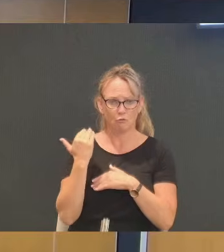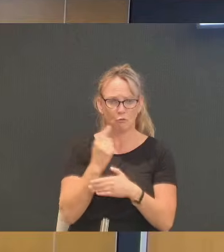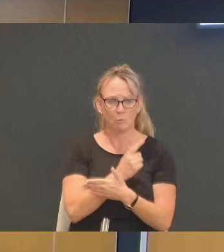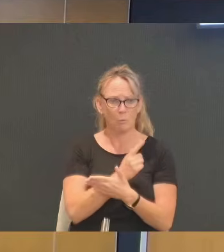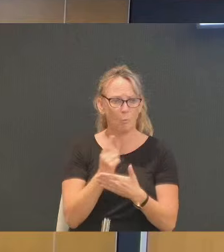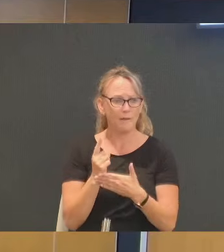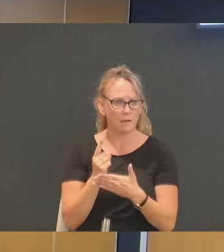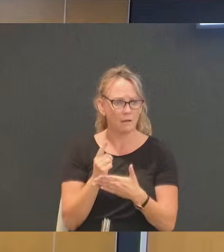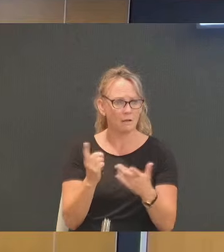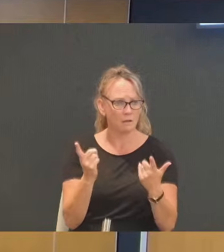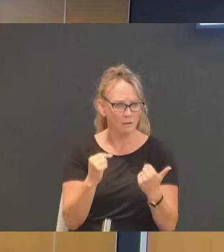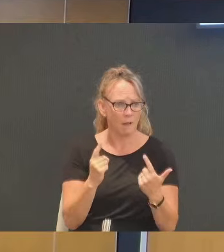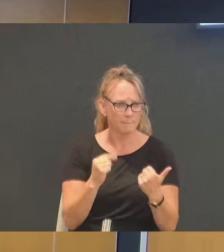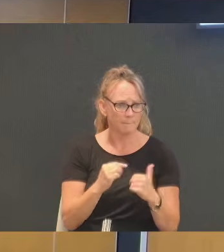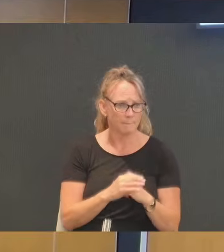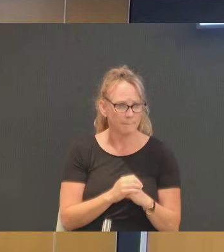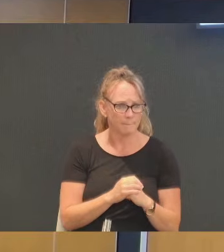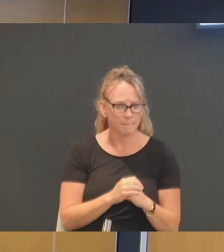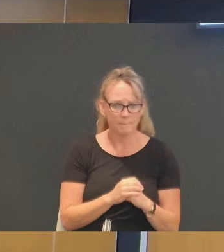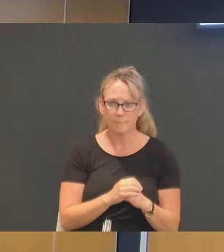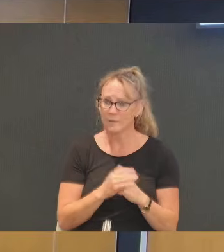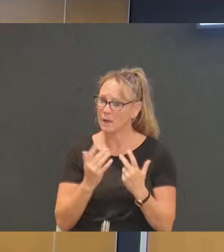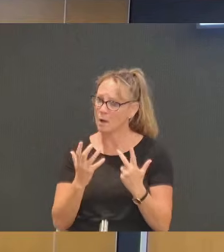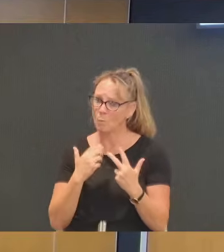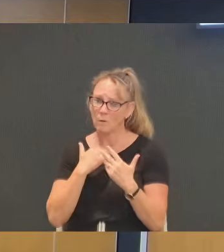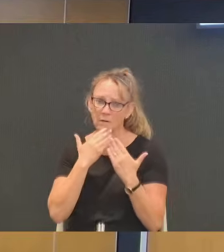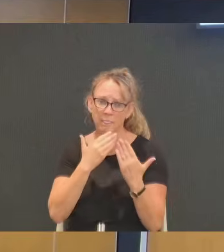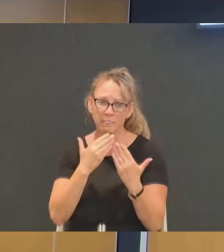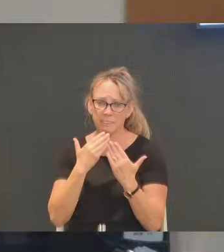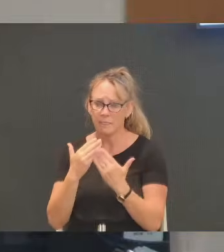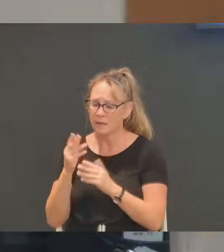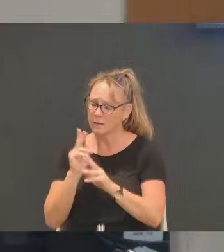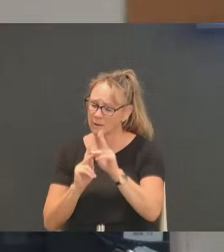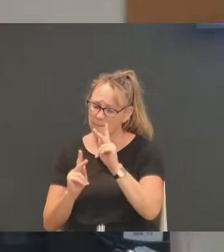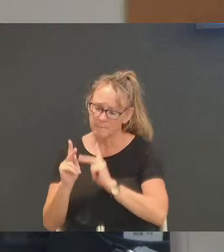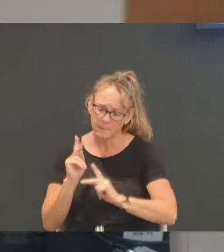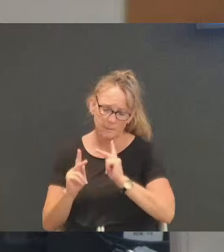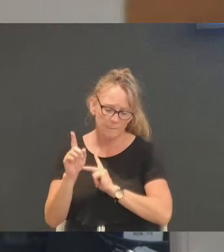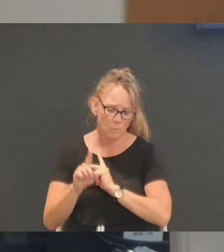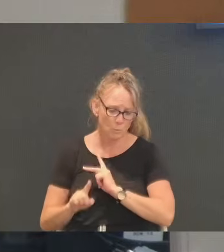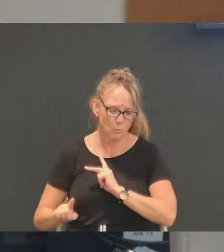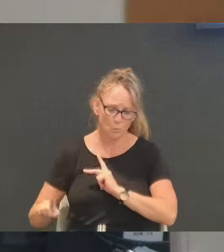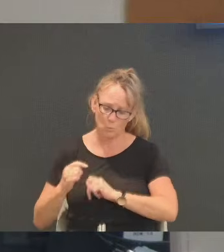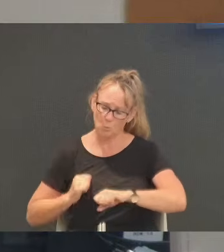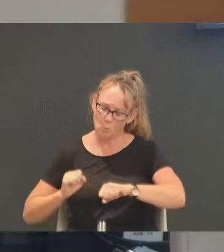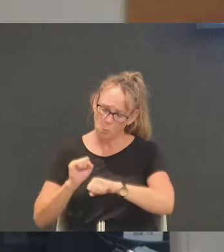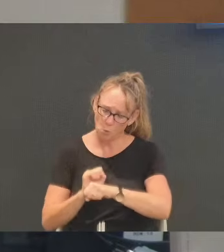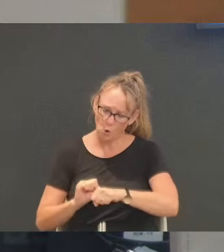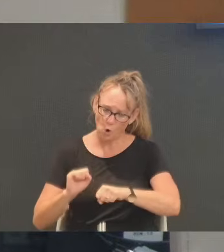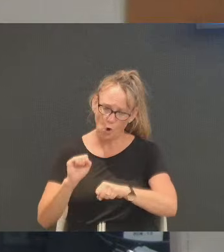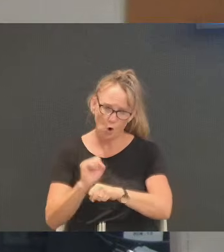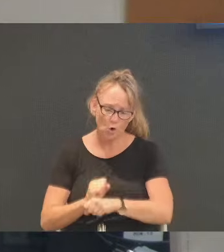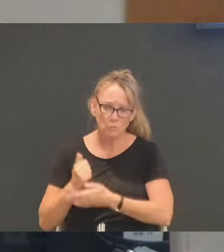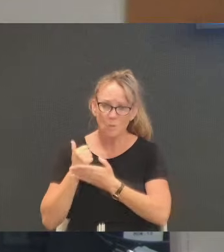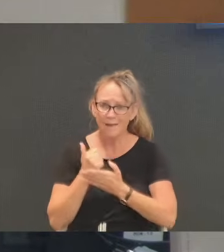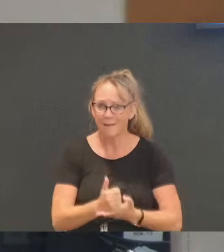I first of all want to thank all those who work to help our children whether you're providers,